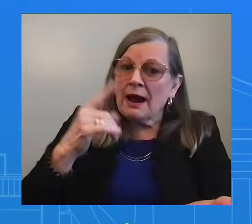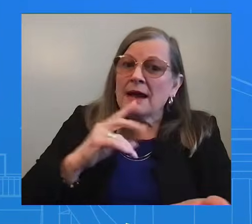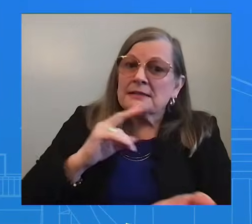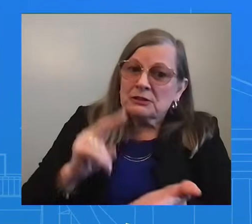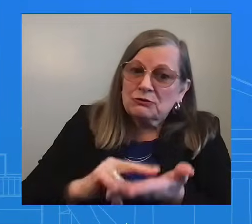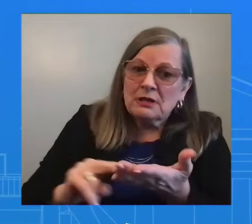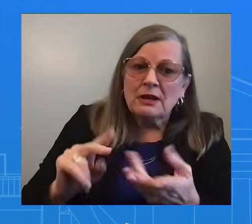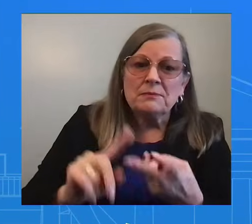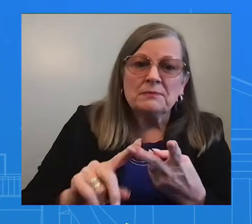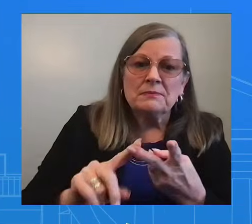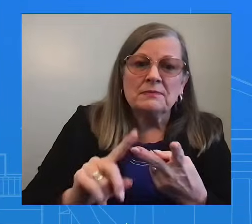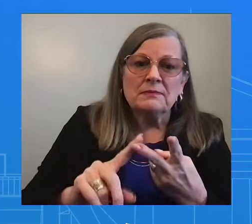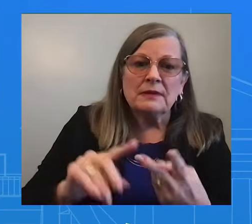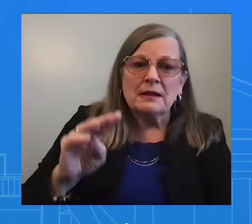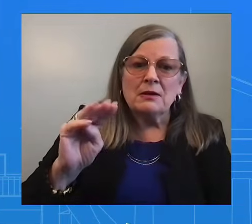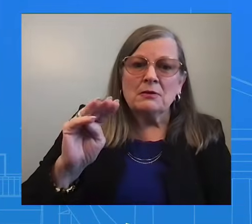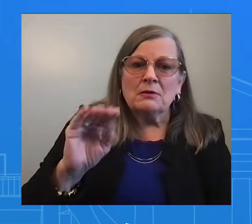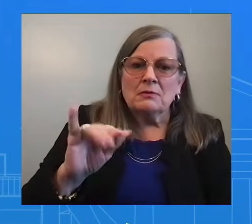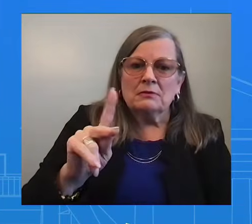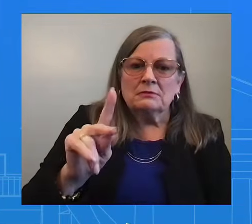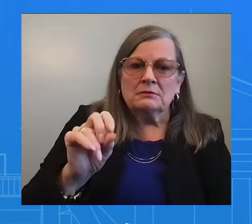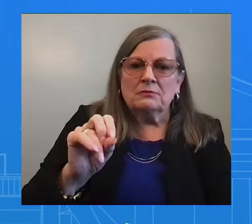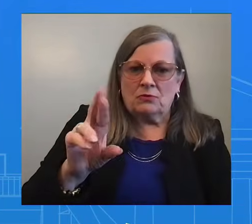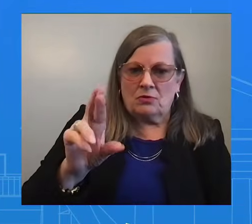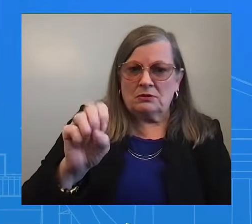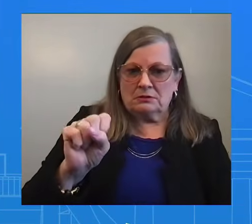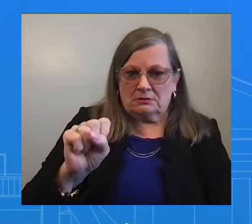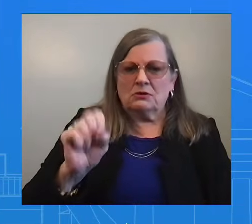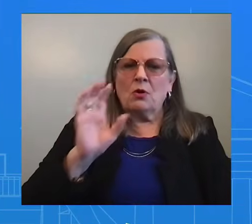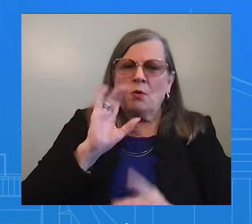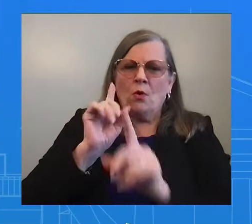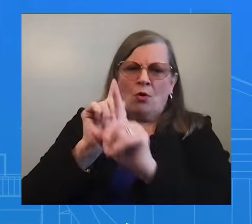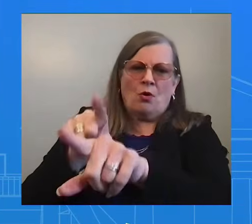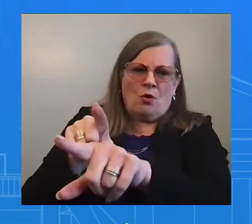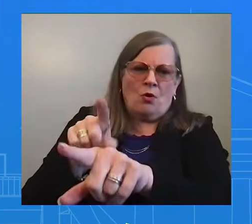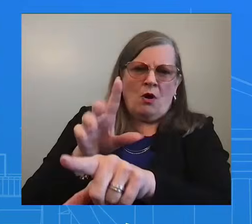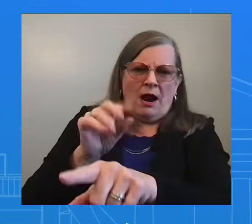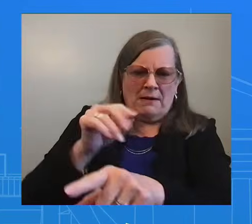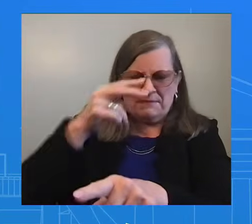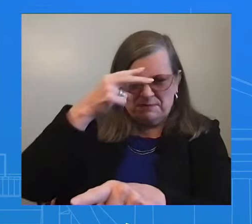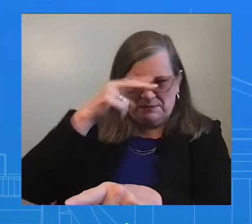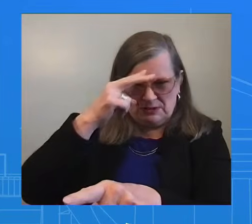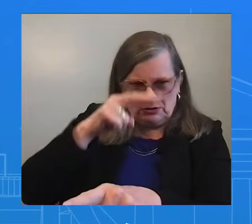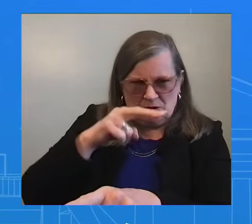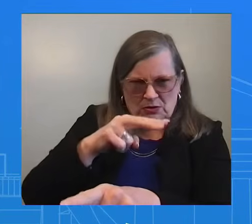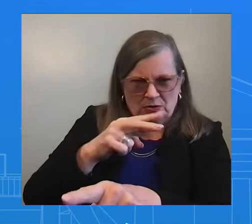is to see what can be done to sort of flesh those modalities out a little bit more. Ms. Jean-Pierre: Go ahead. And then we're going to wrap it up.